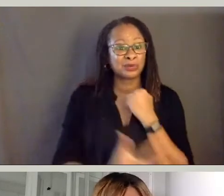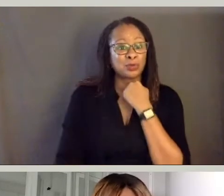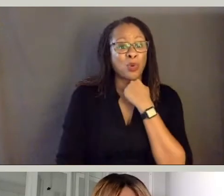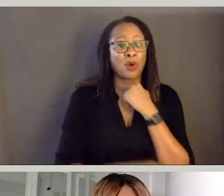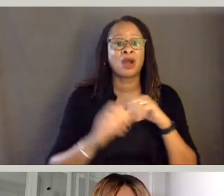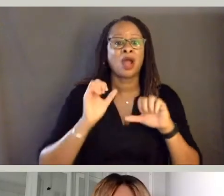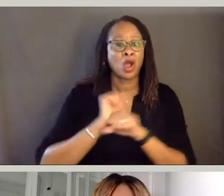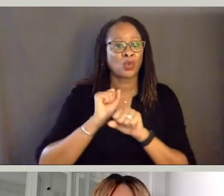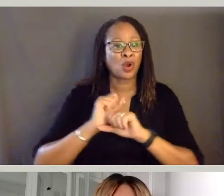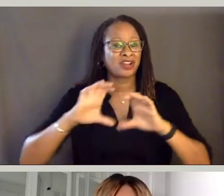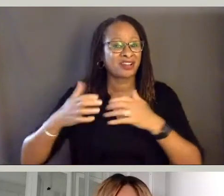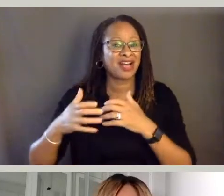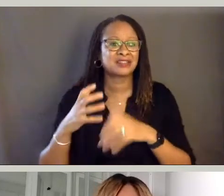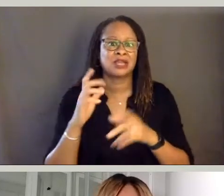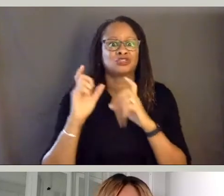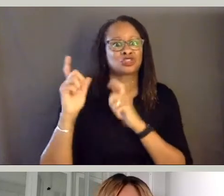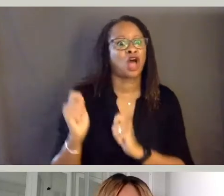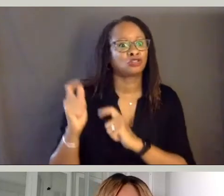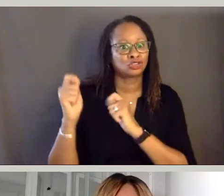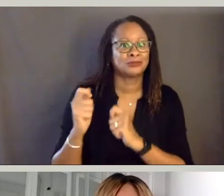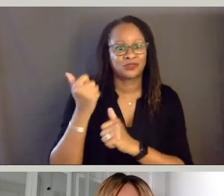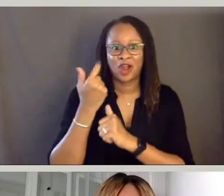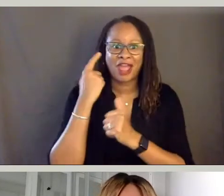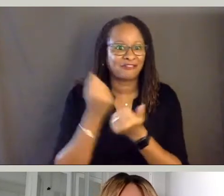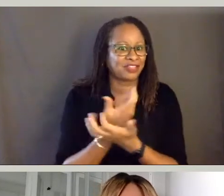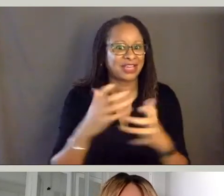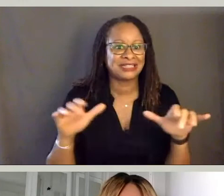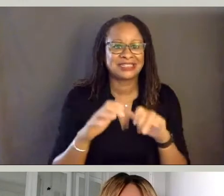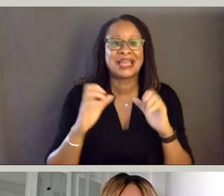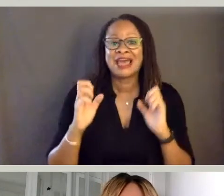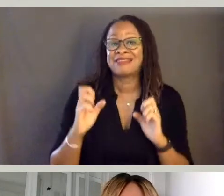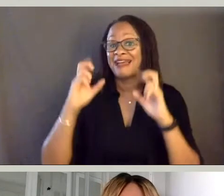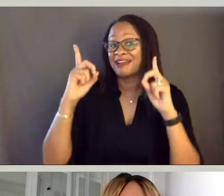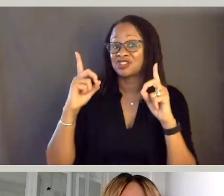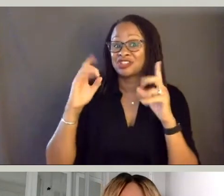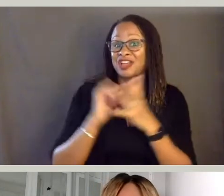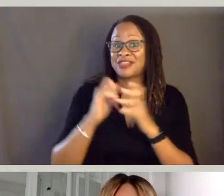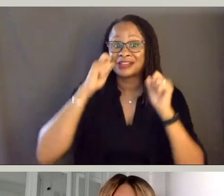and on scholarship everywhere, that the education was an incredible privilege.